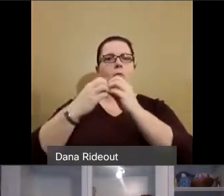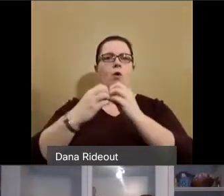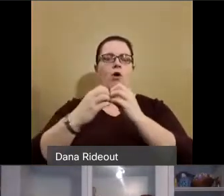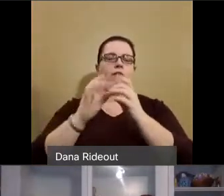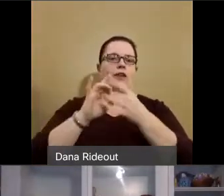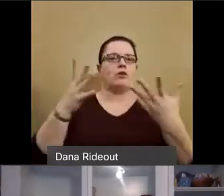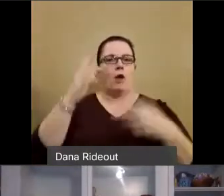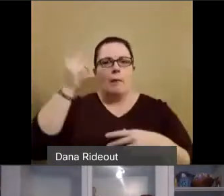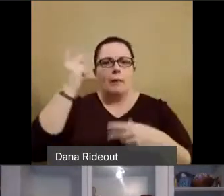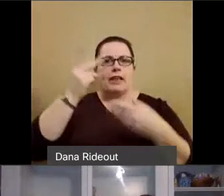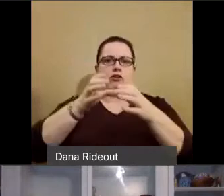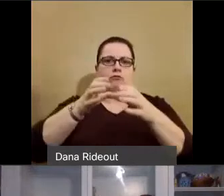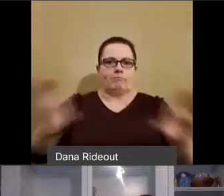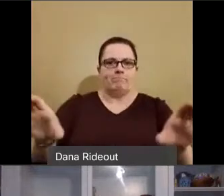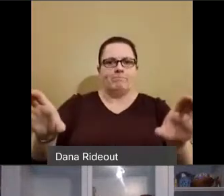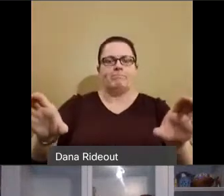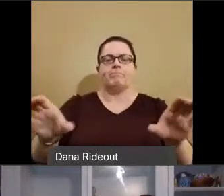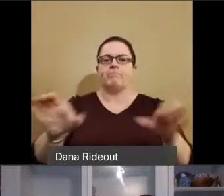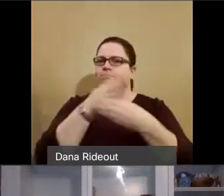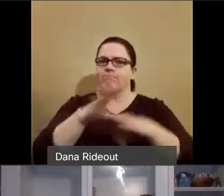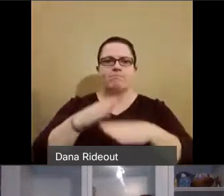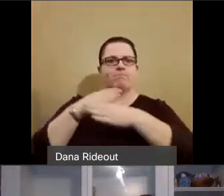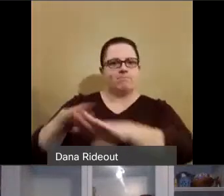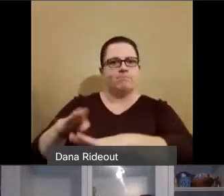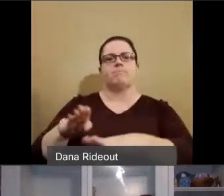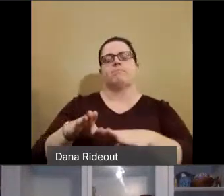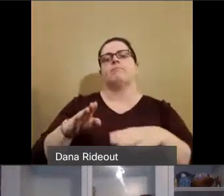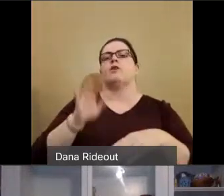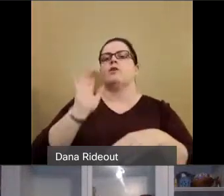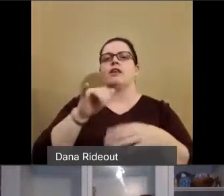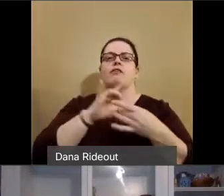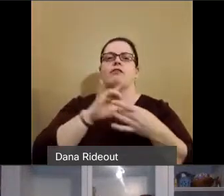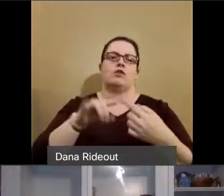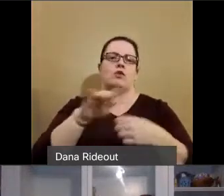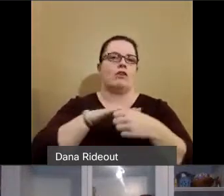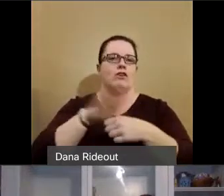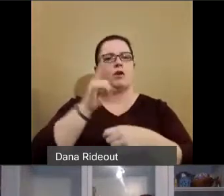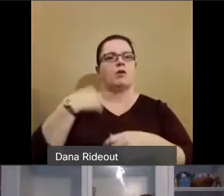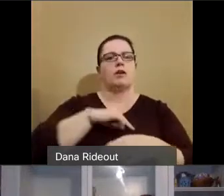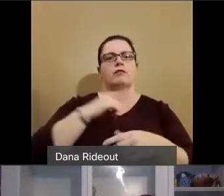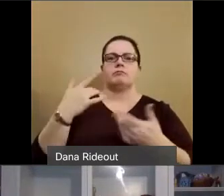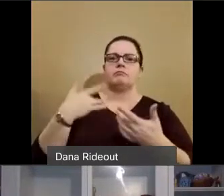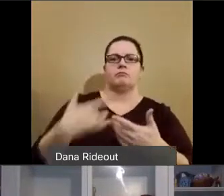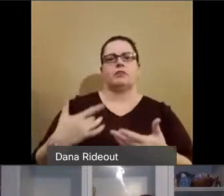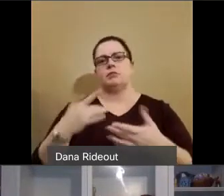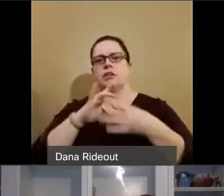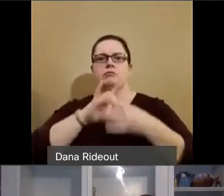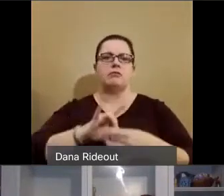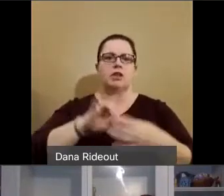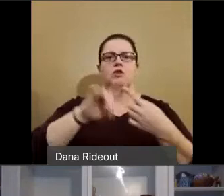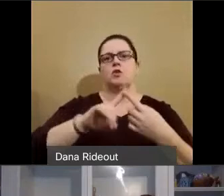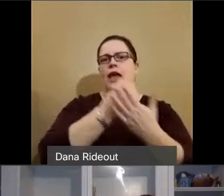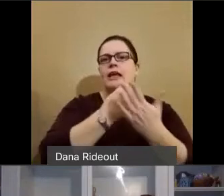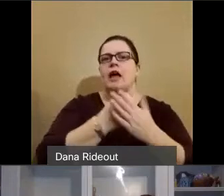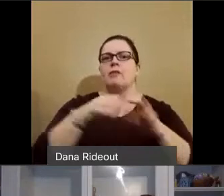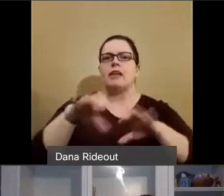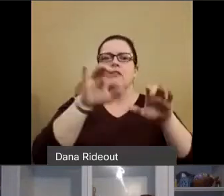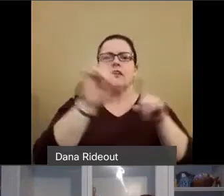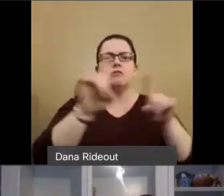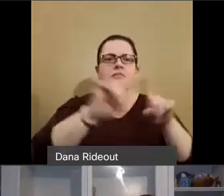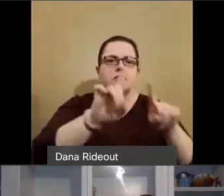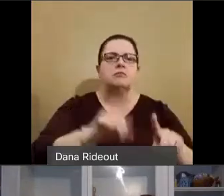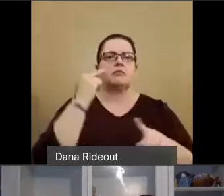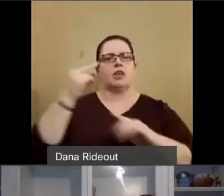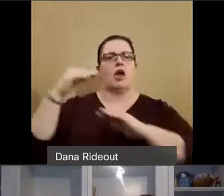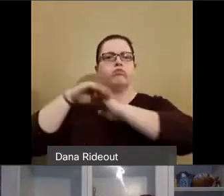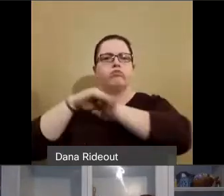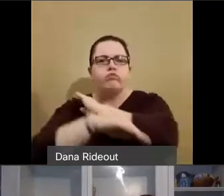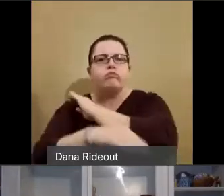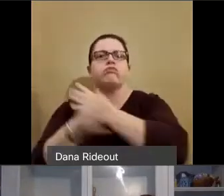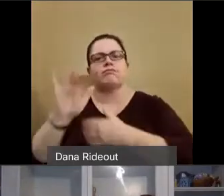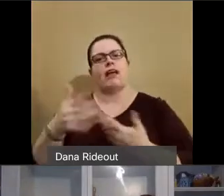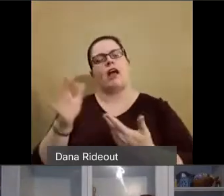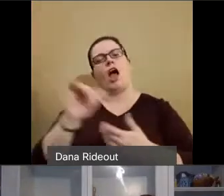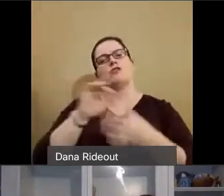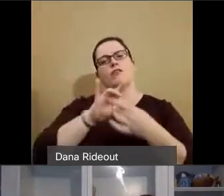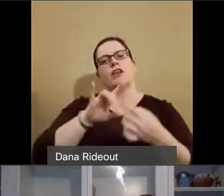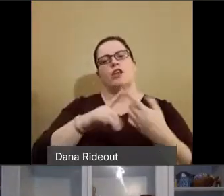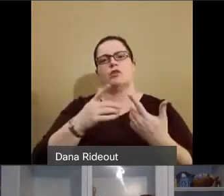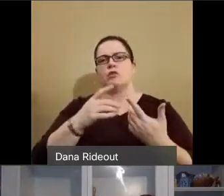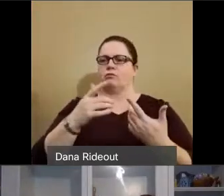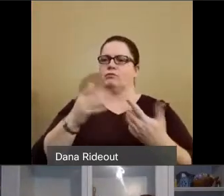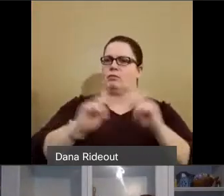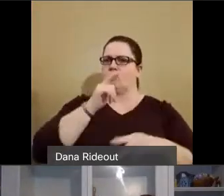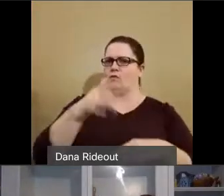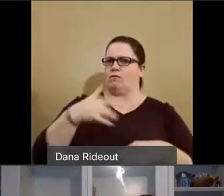And that has a lot to do with the areas that we often see associated with different kinds of economic activity experiencing and decline and those and no replacement. But then also this thing around not feeling represented or not feeling heard for some.